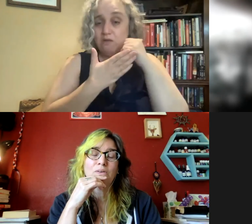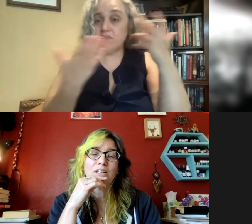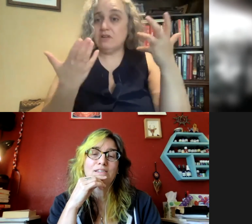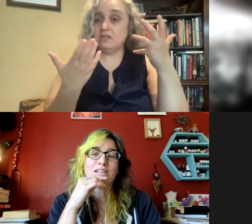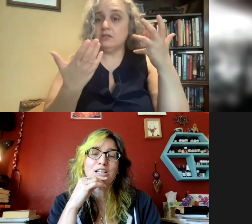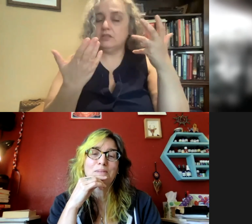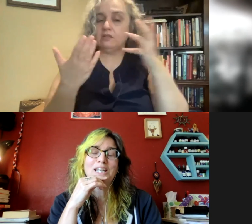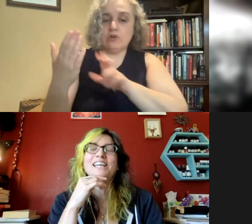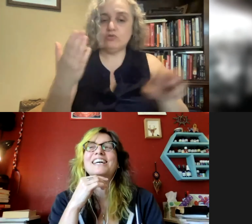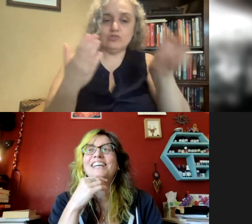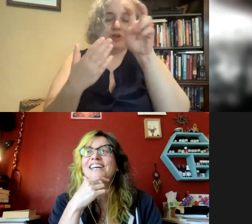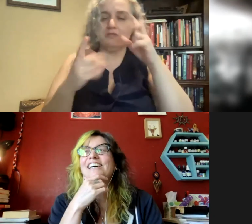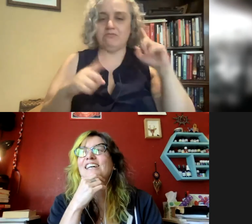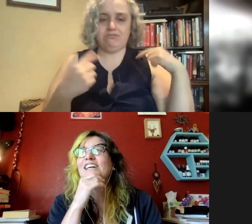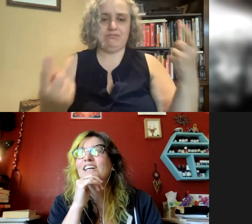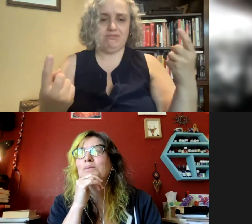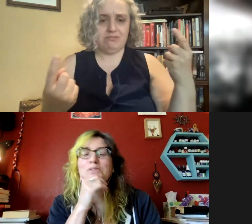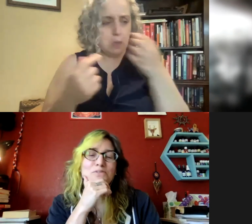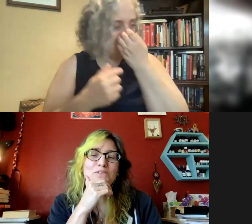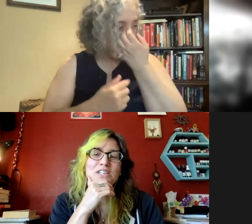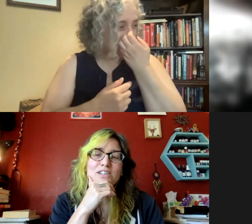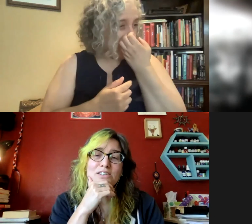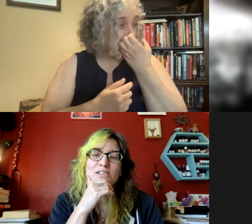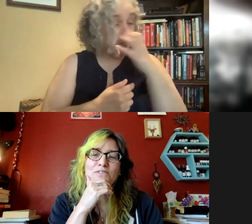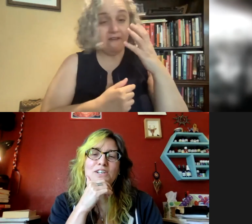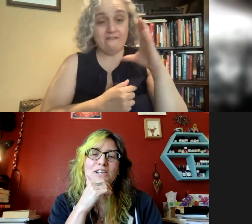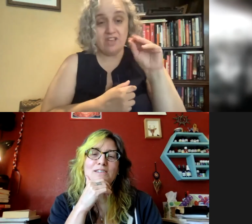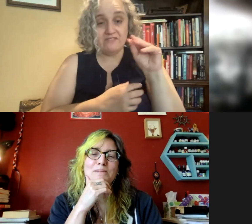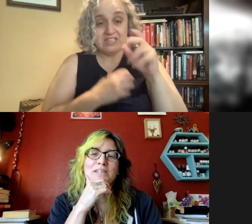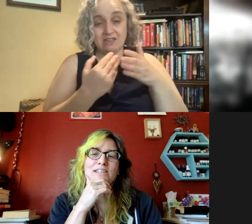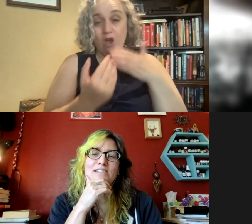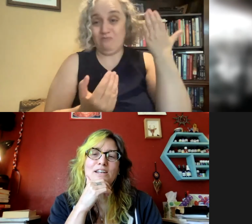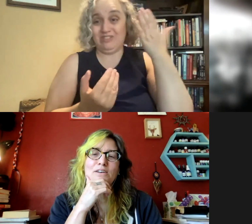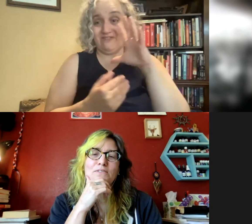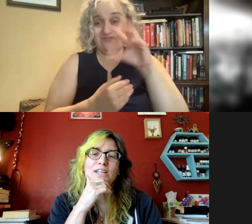It's taken me almost 50 years to figure out some of the stuff.